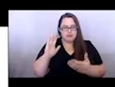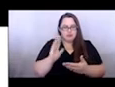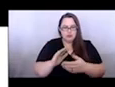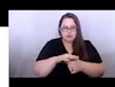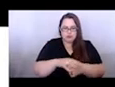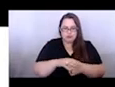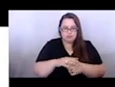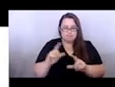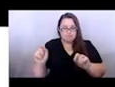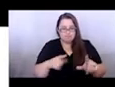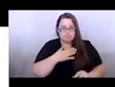Next slide please.